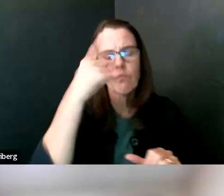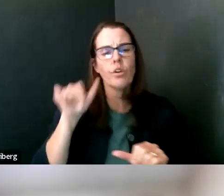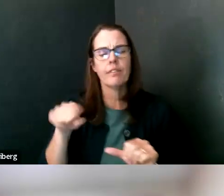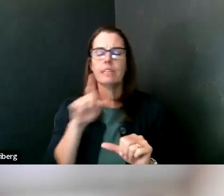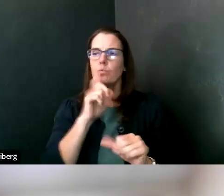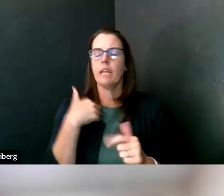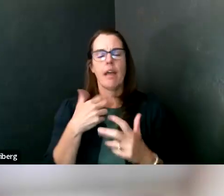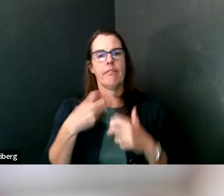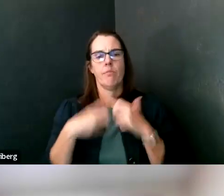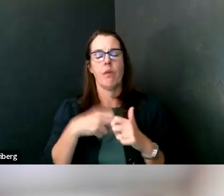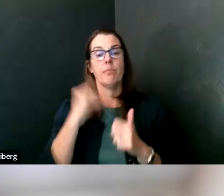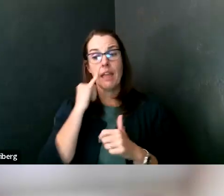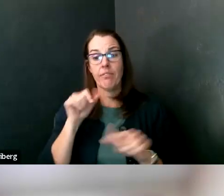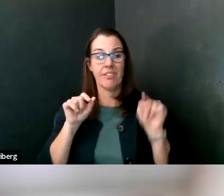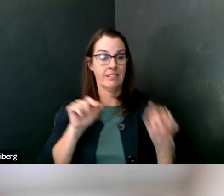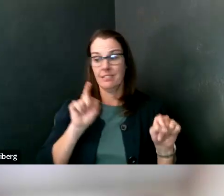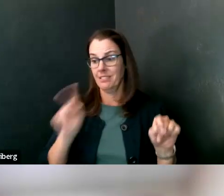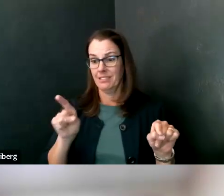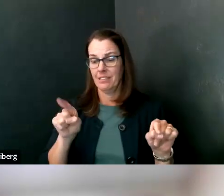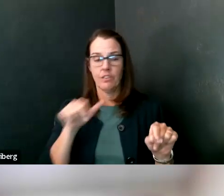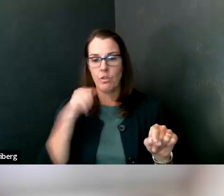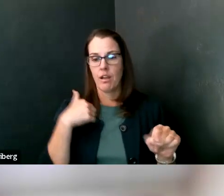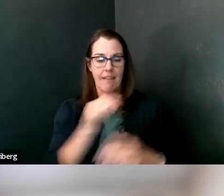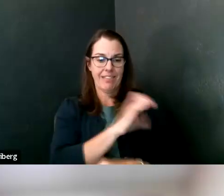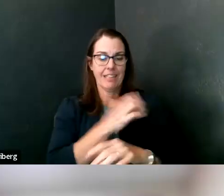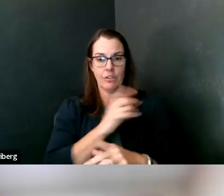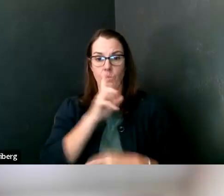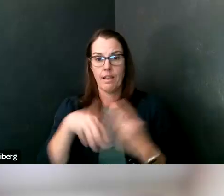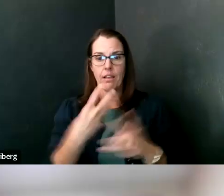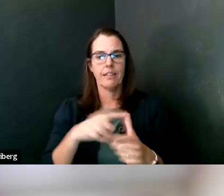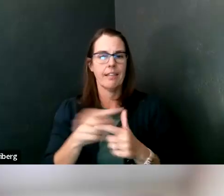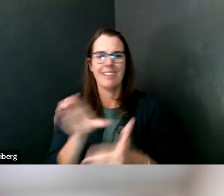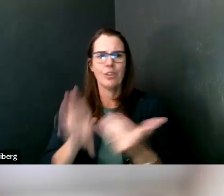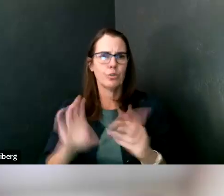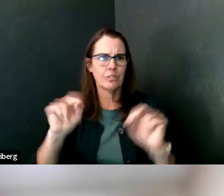comparator doesn't reflect the clinical reality, then neither does the conclusion. Patients and the